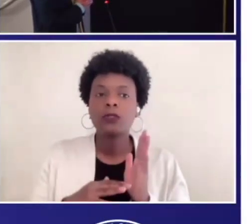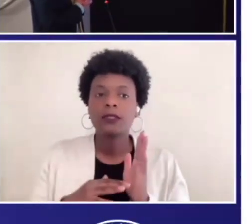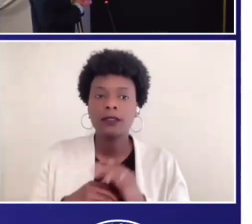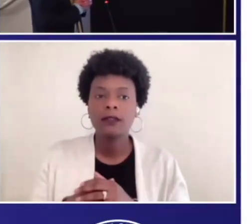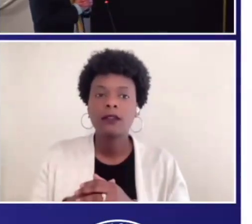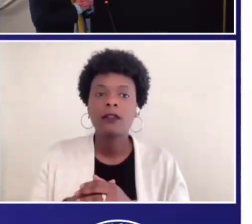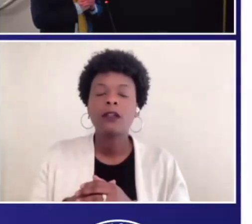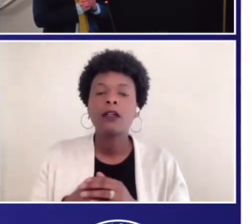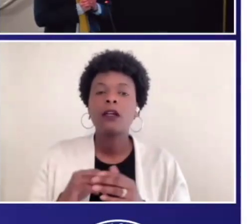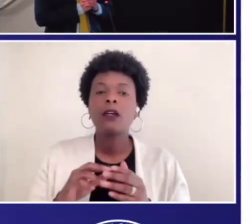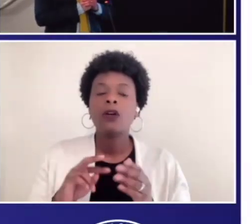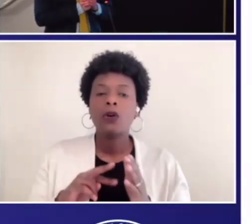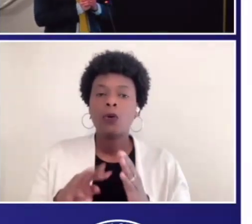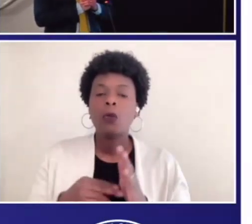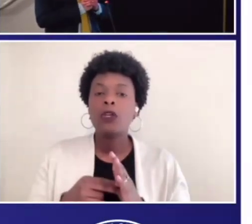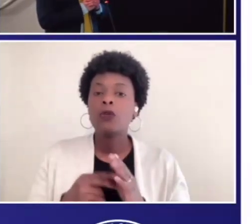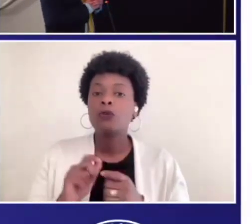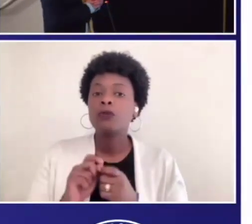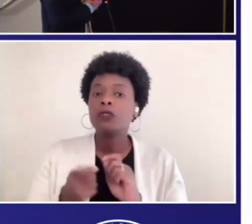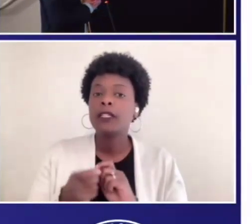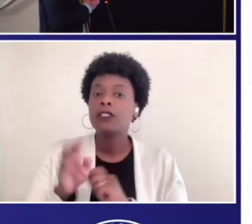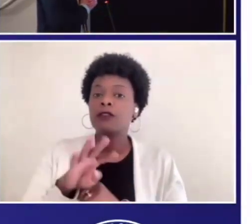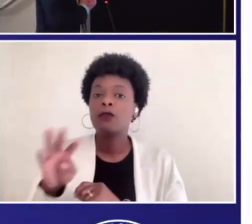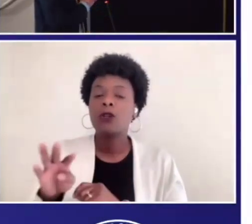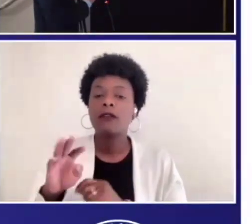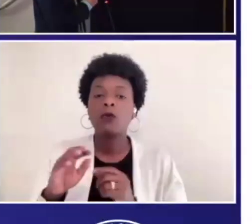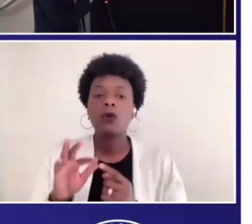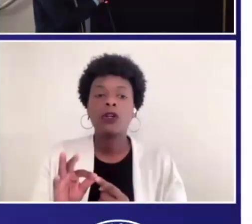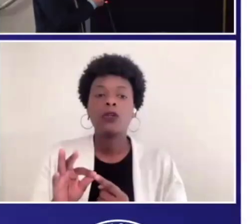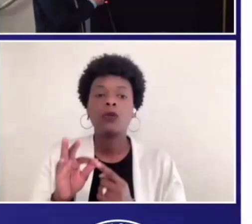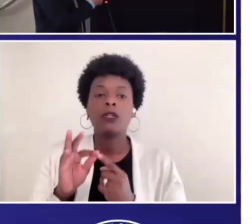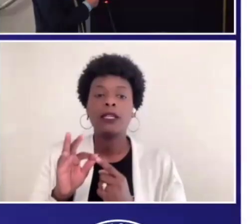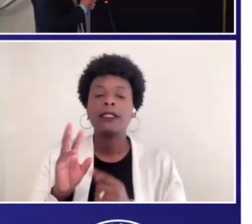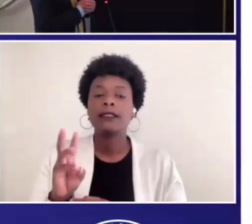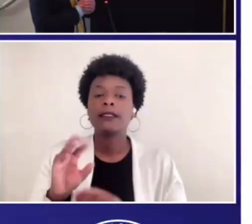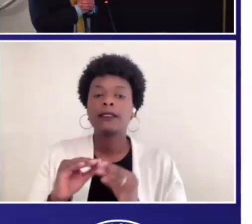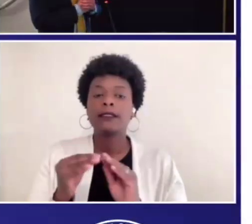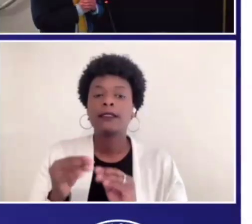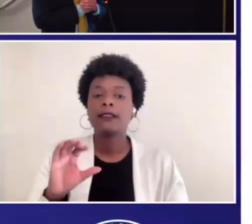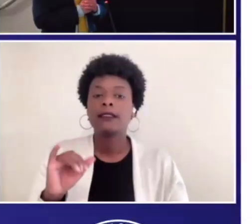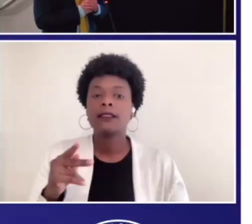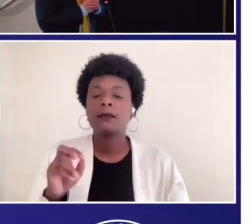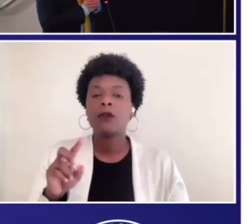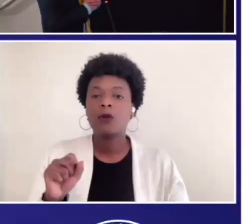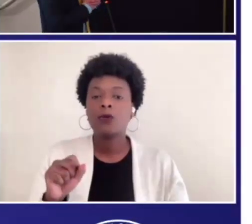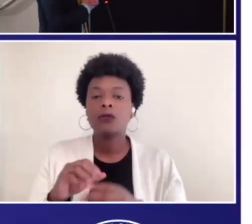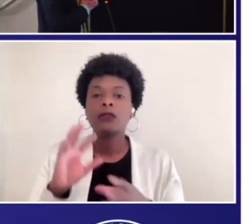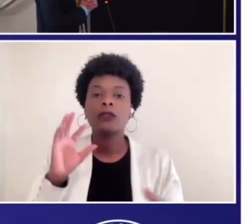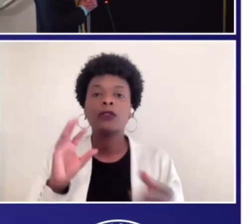And when you expand it to the 44 unique six-digit CIP codes, in our modified proposal, the total enrollment increases to